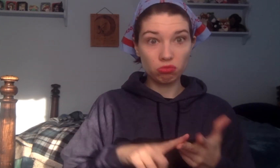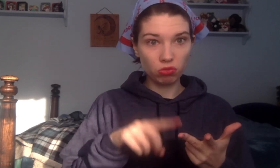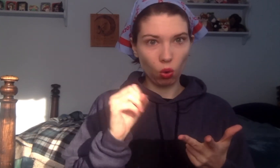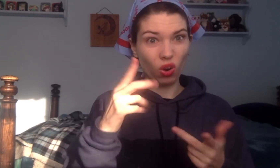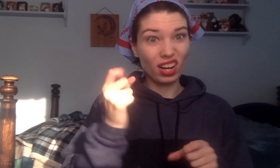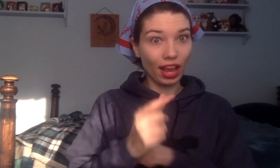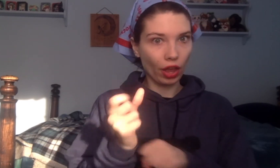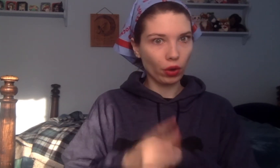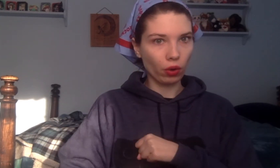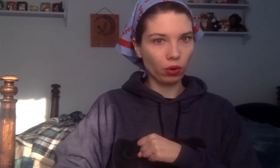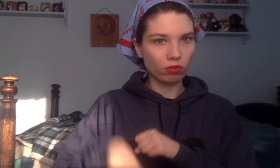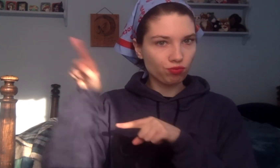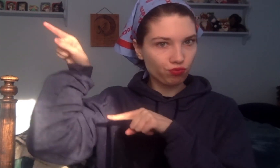or annually...